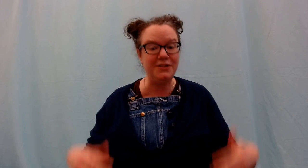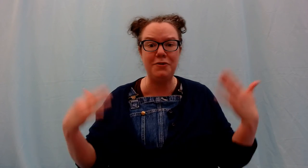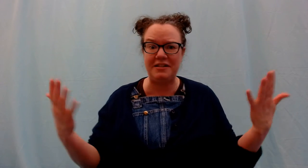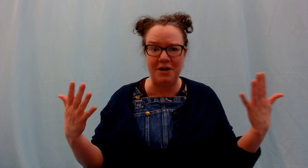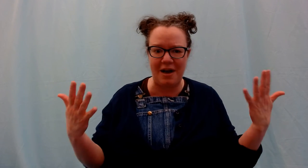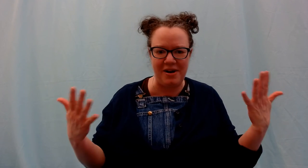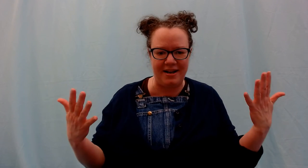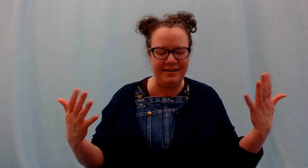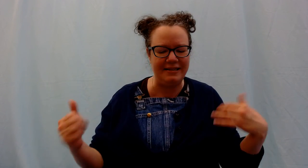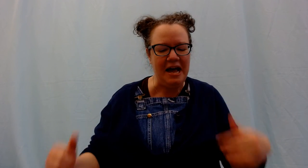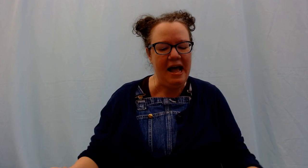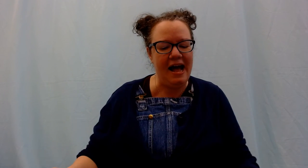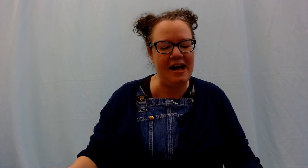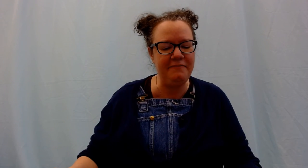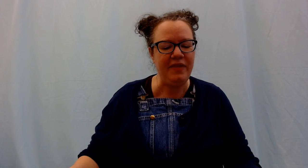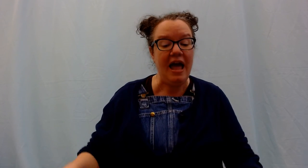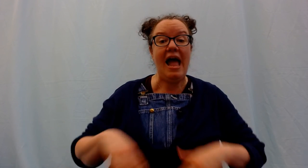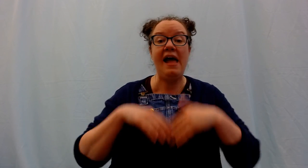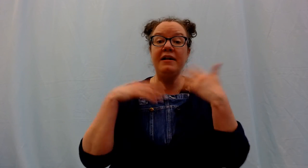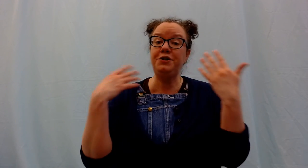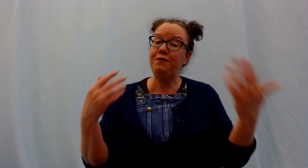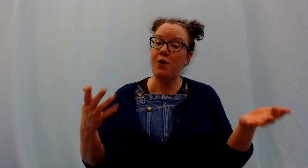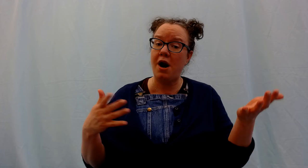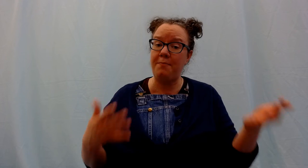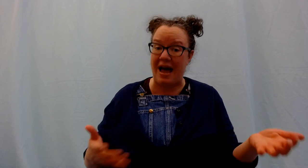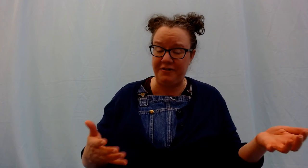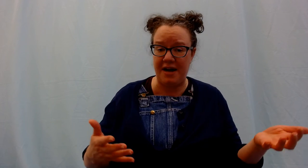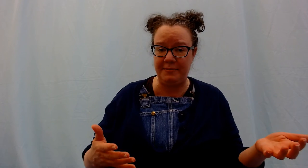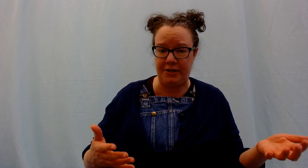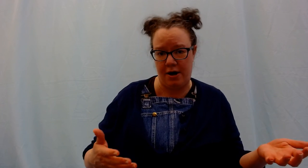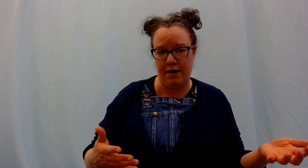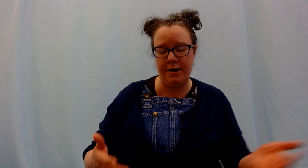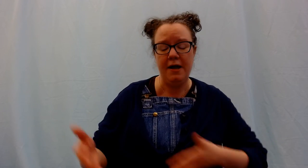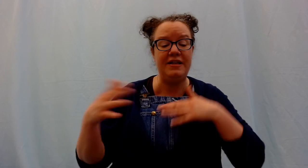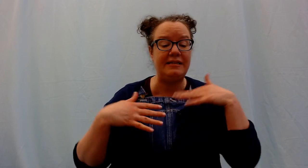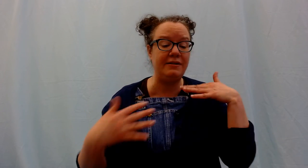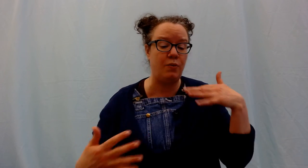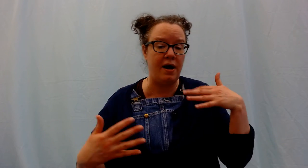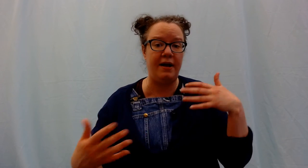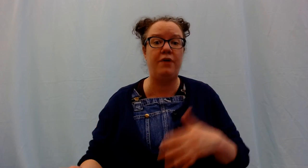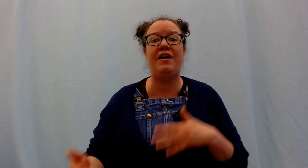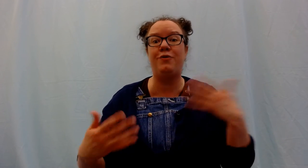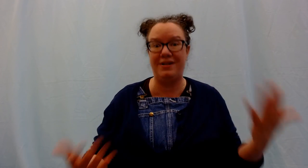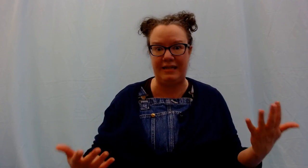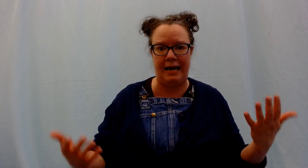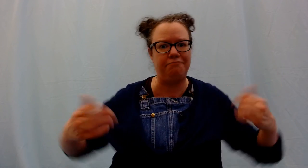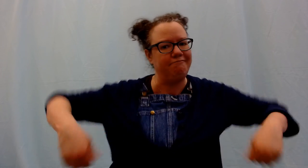So that's all that one is. And for our bath time song. This is one that you can say